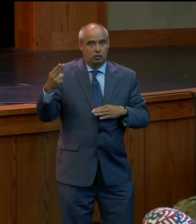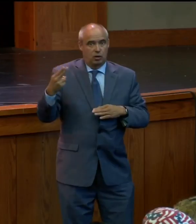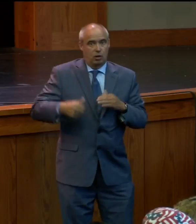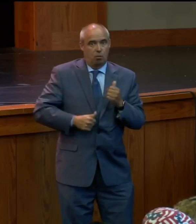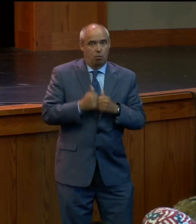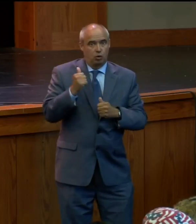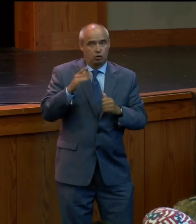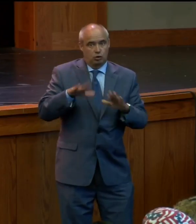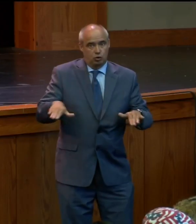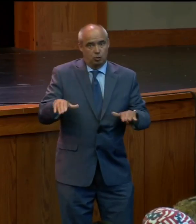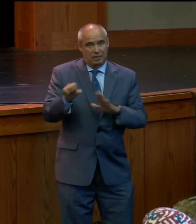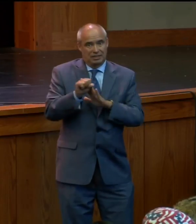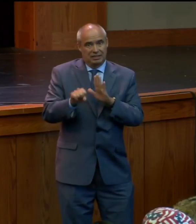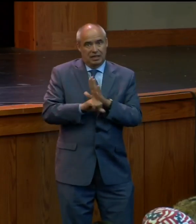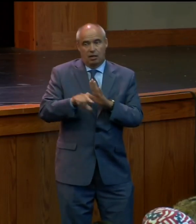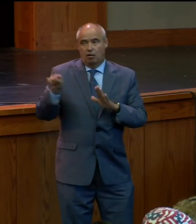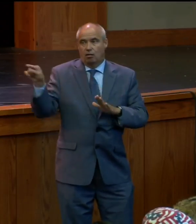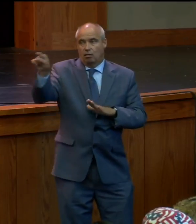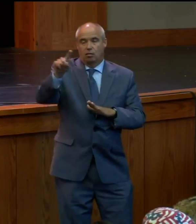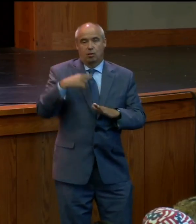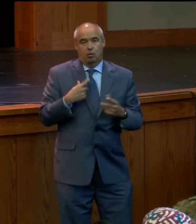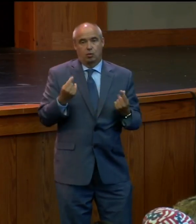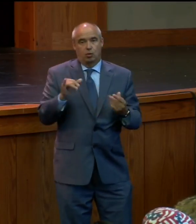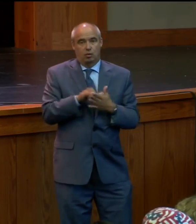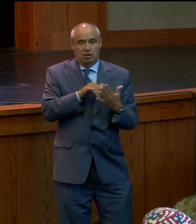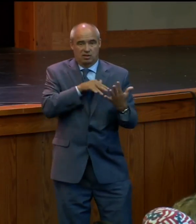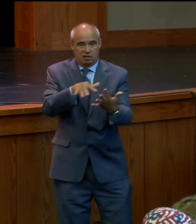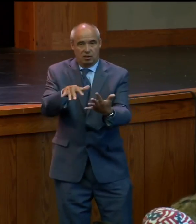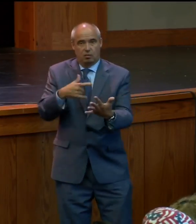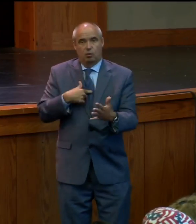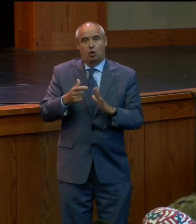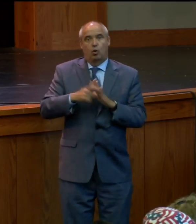SO I'M HERE TO ACTUALLY SPECIFICALLY ADDRESS ARTICLE 2,